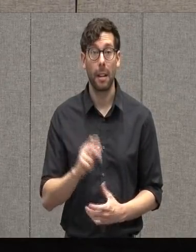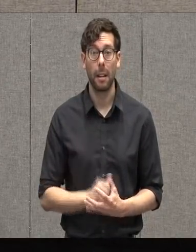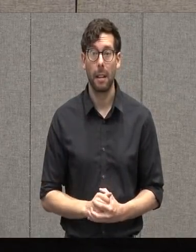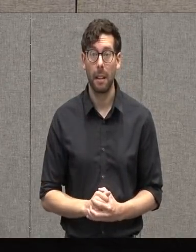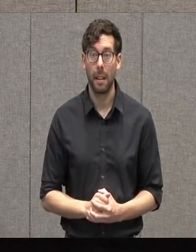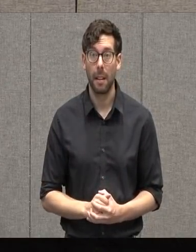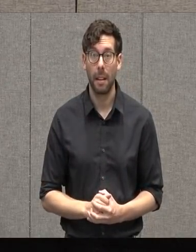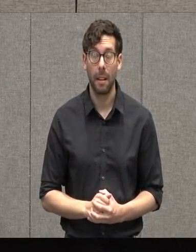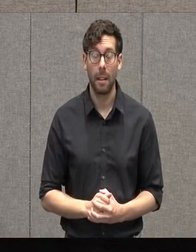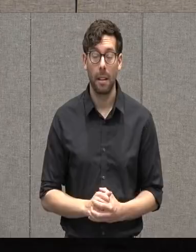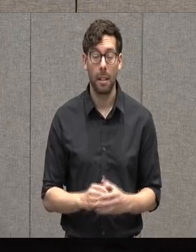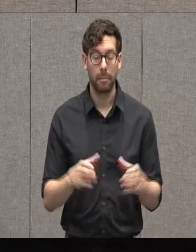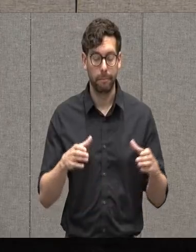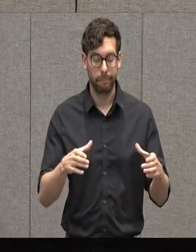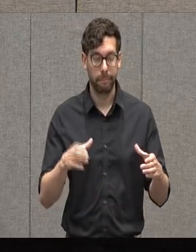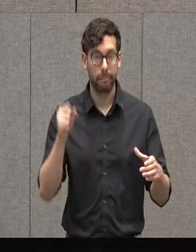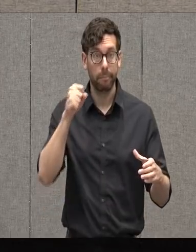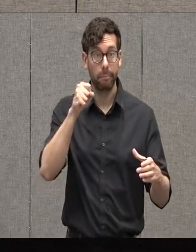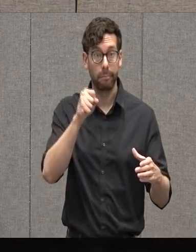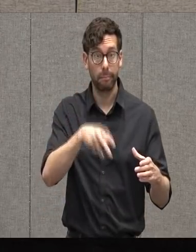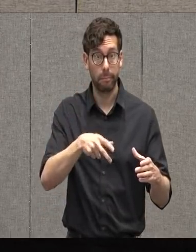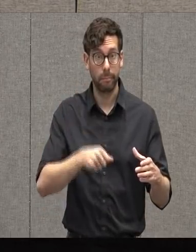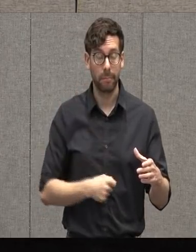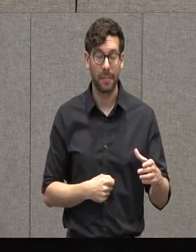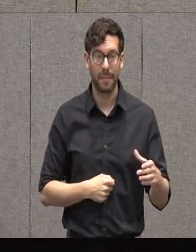I'll drop it. And I'm gonna make a second one.